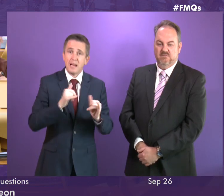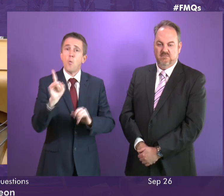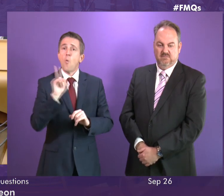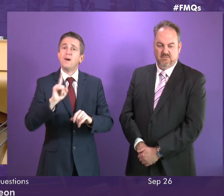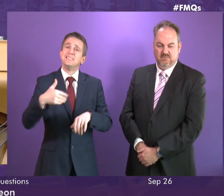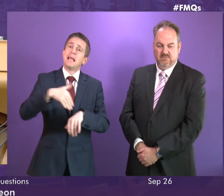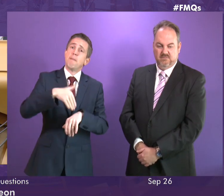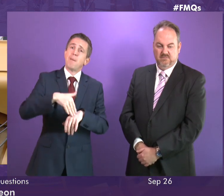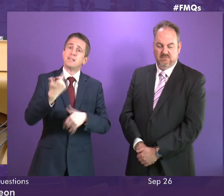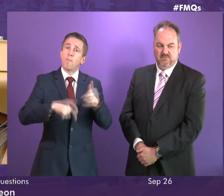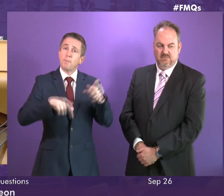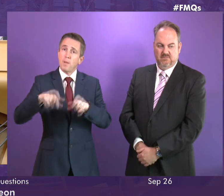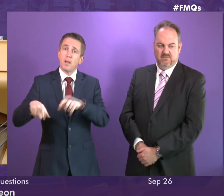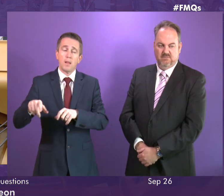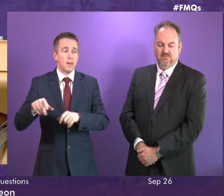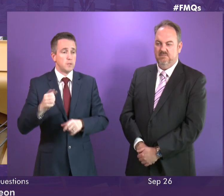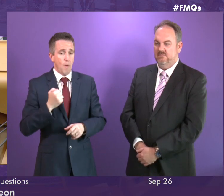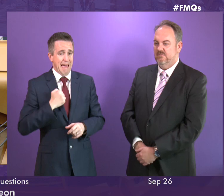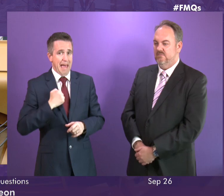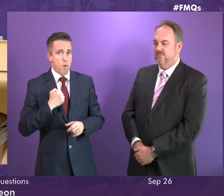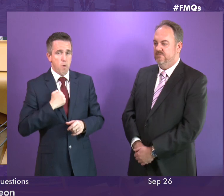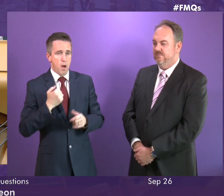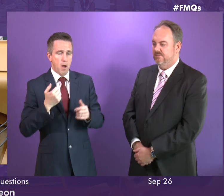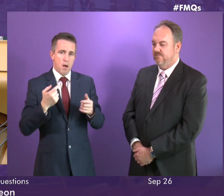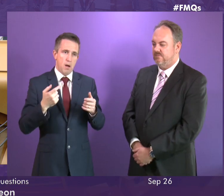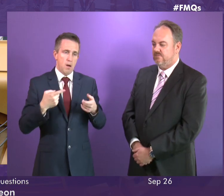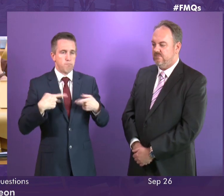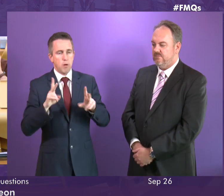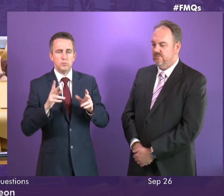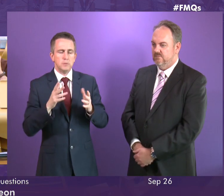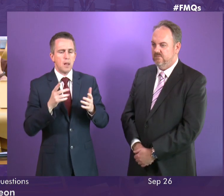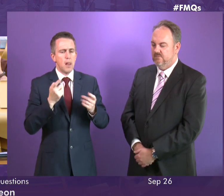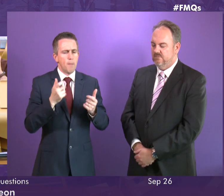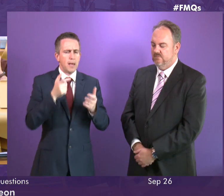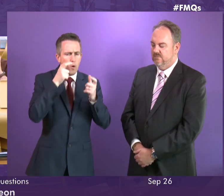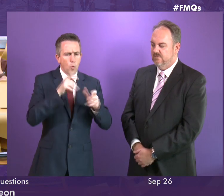is, which is why the approach that we have taken has been very cautious. That is perhaps